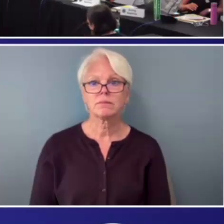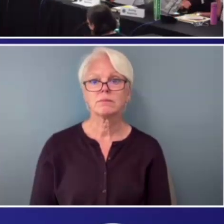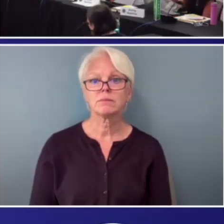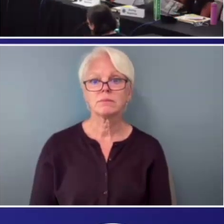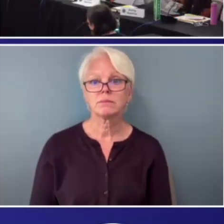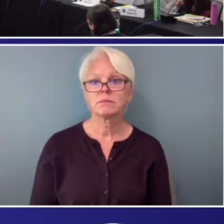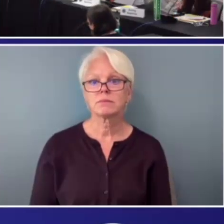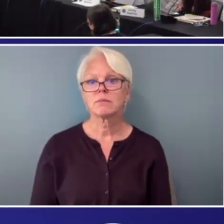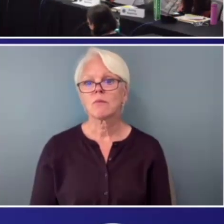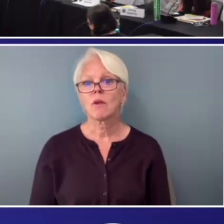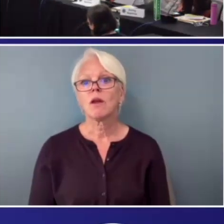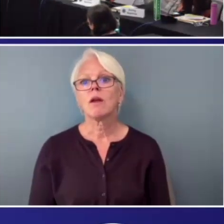Yeah. So for borrowers,